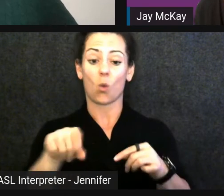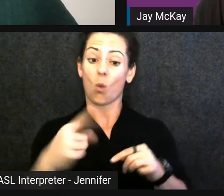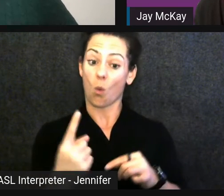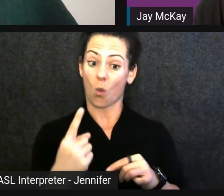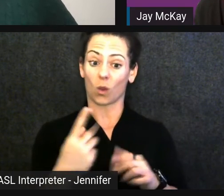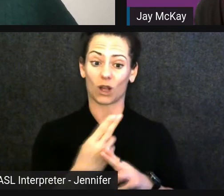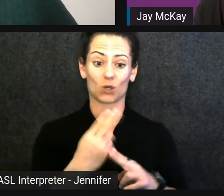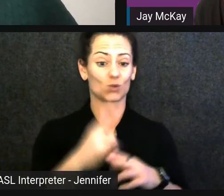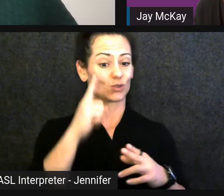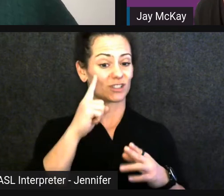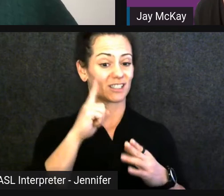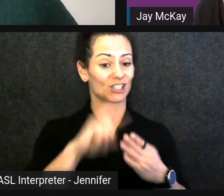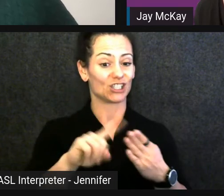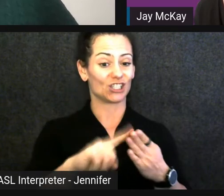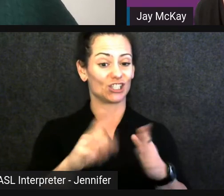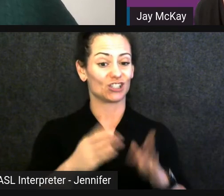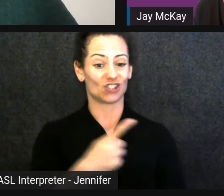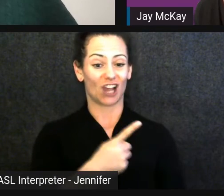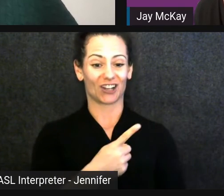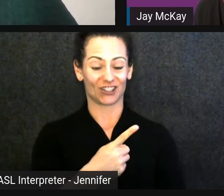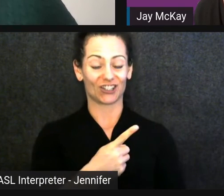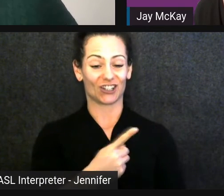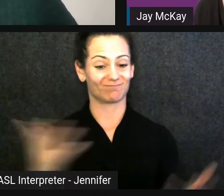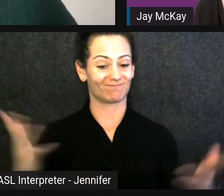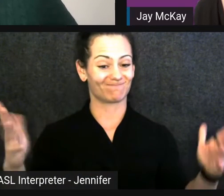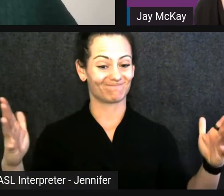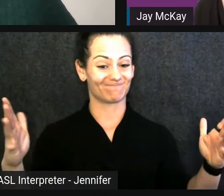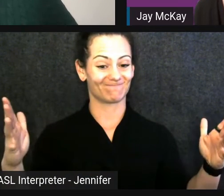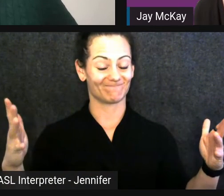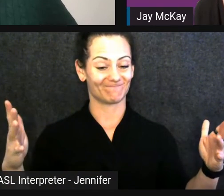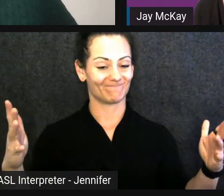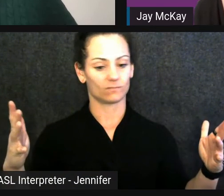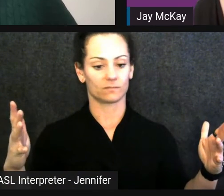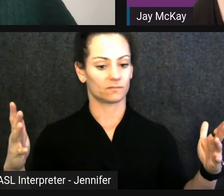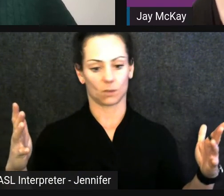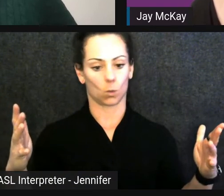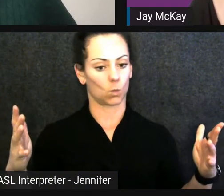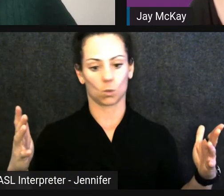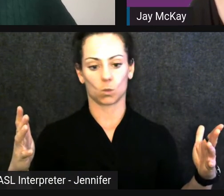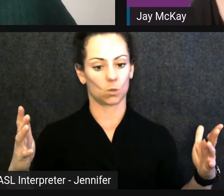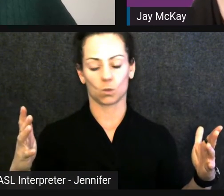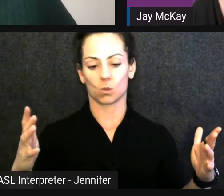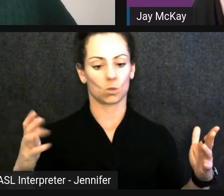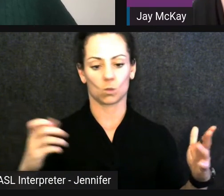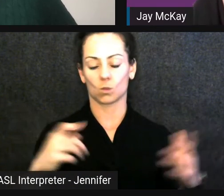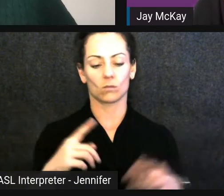and we shouldn't treat them as an absolute source of truth and a point of reference.